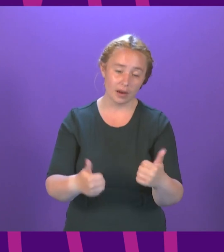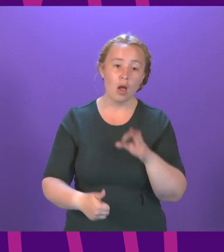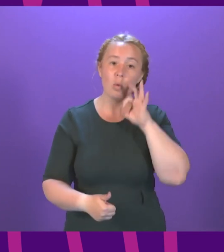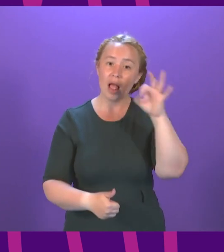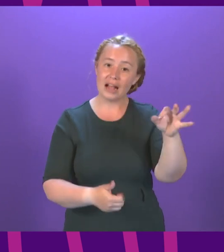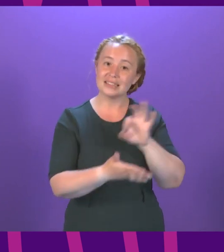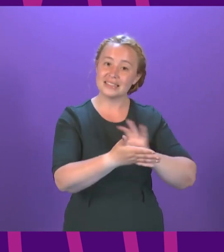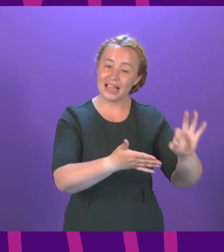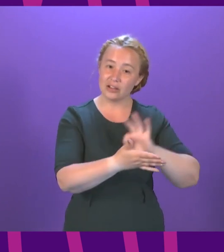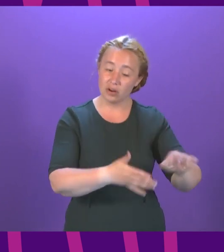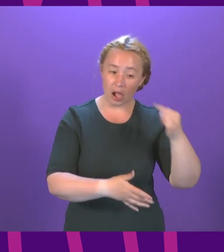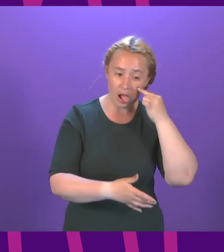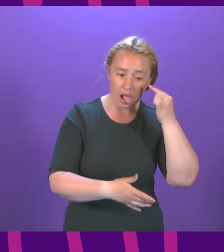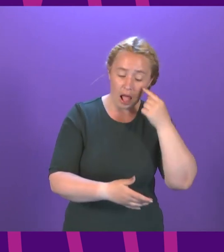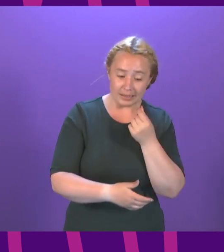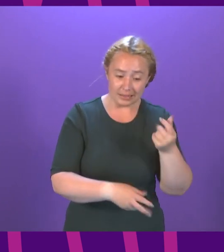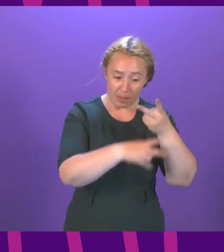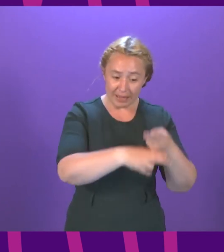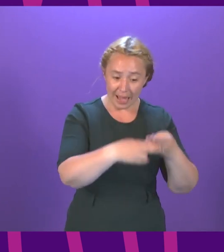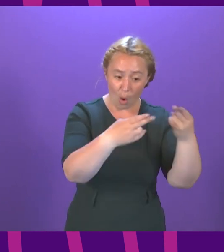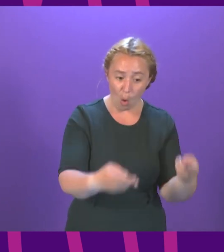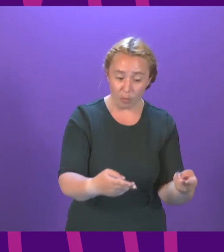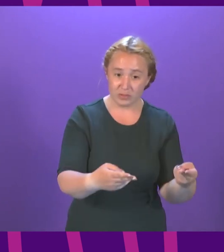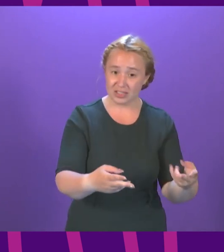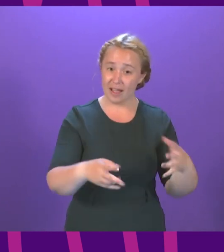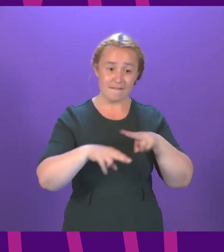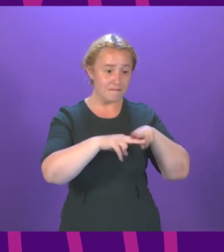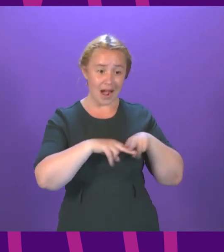cases where care homes are not offering those. I am sure that, in the homes where those are not